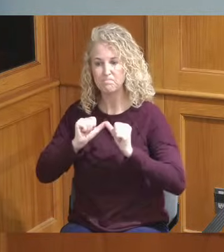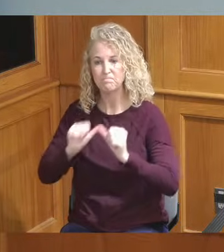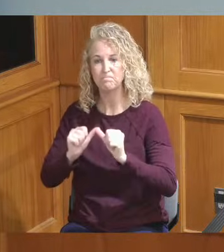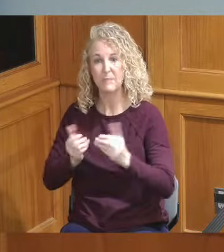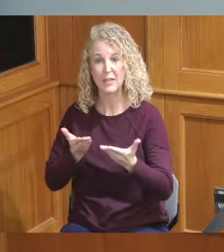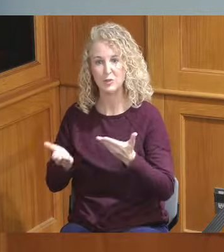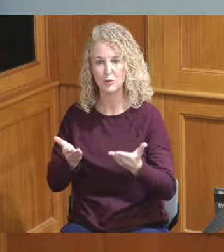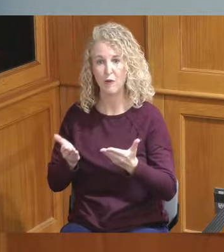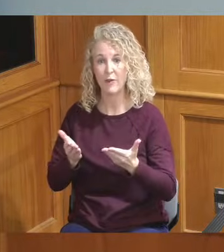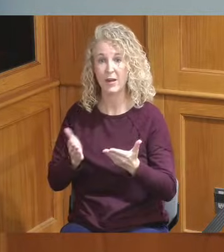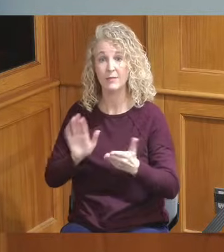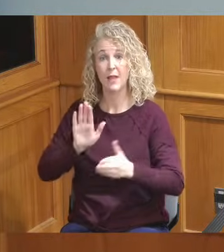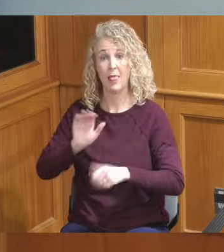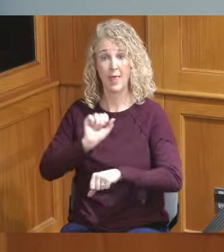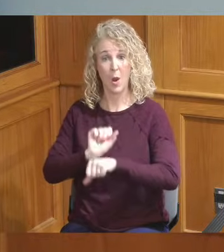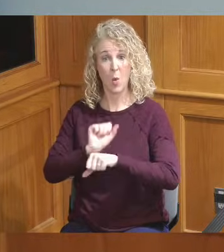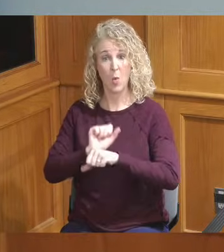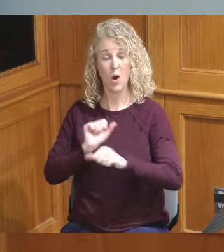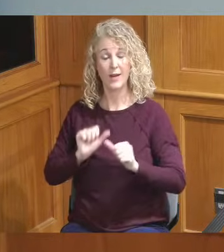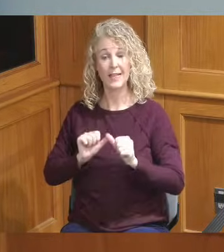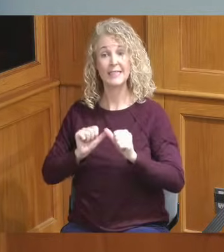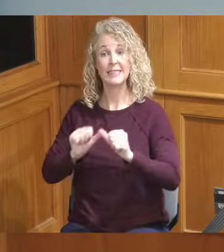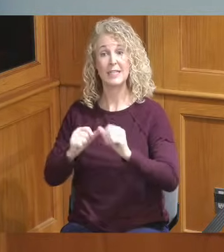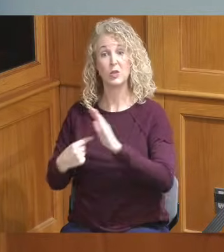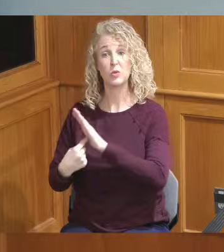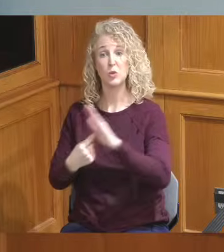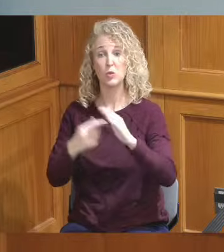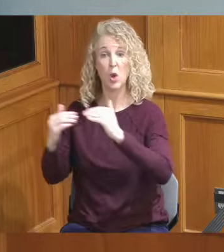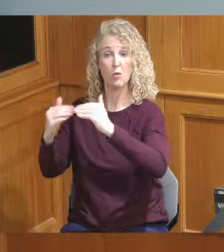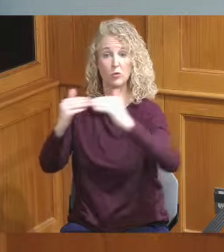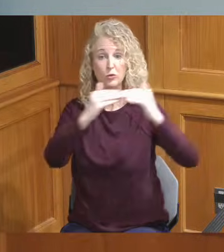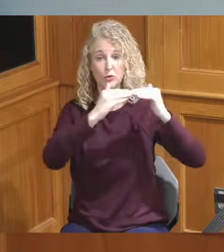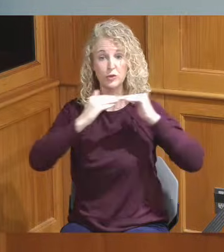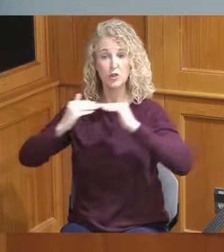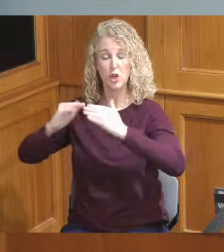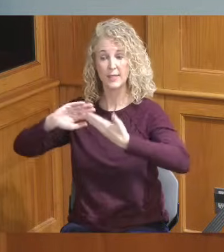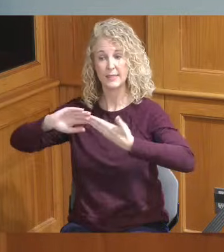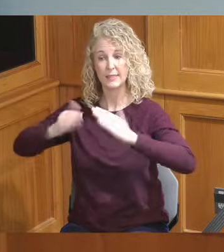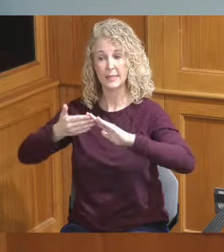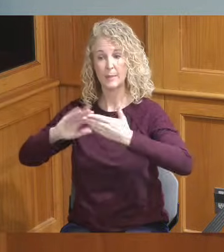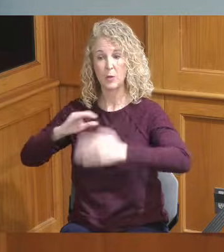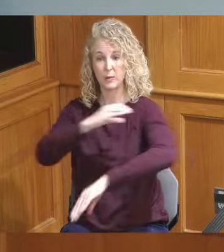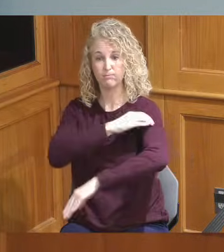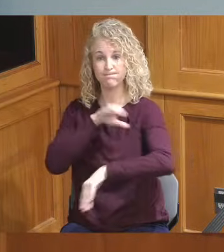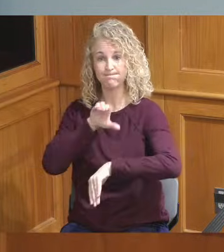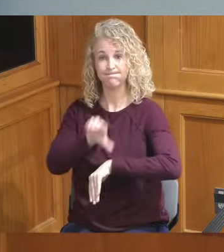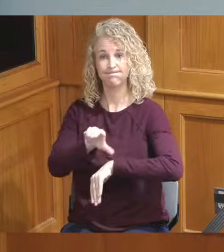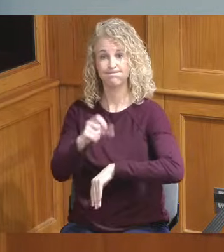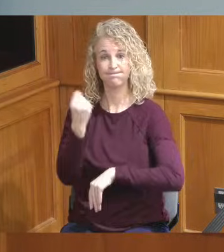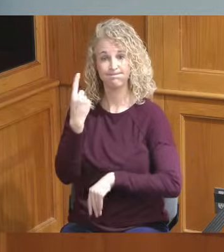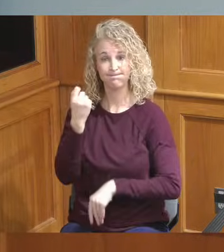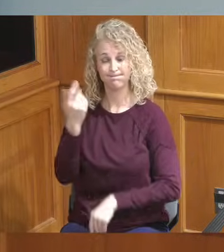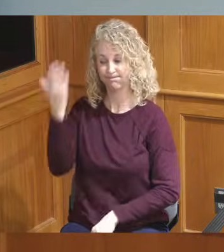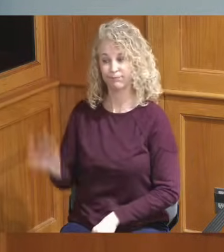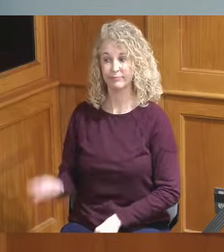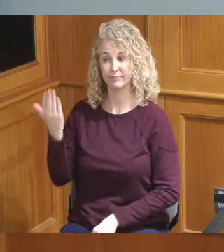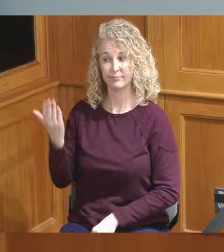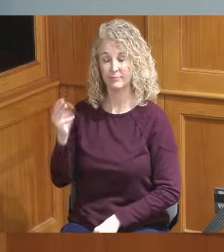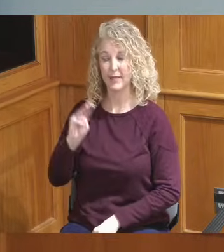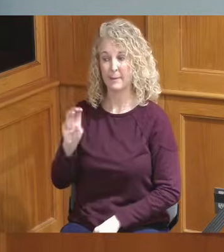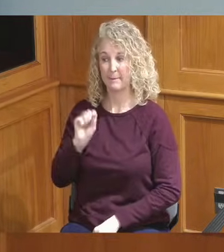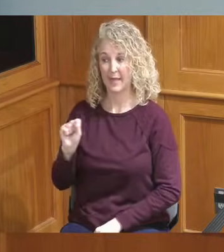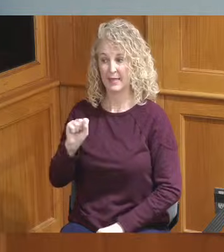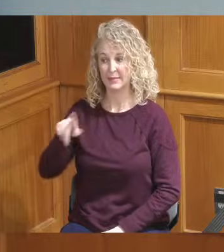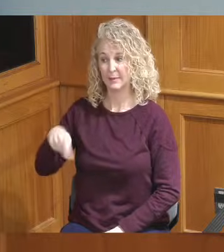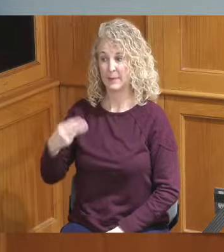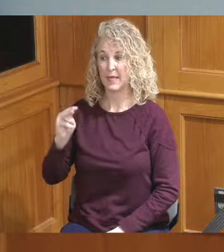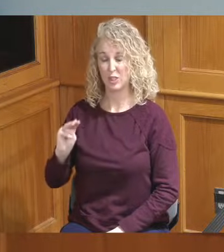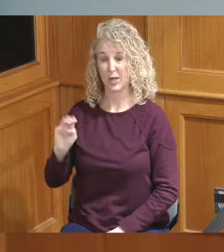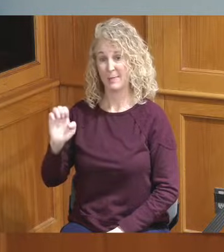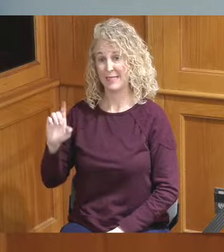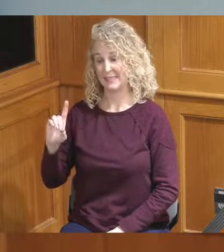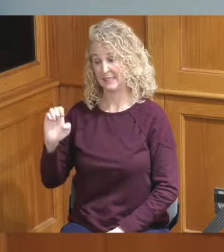work continues to advance justice and community empowerment. Whereas Gregory D. Johnson, MS, PHMD,